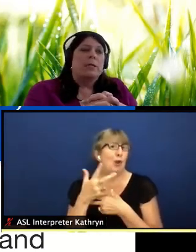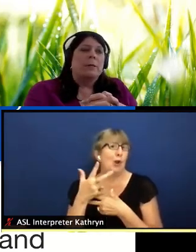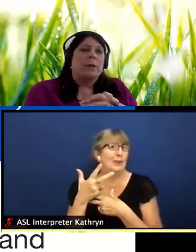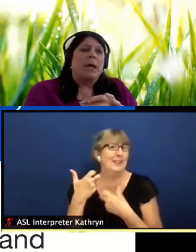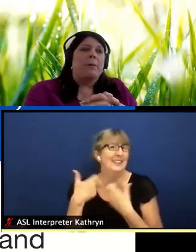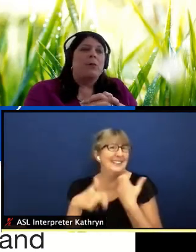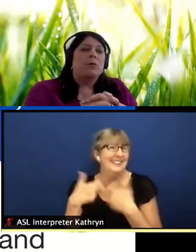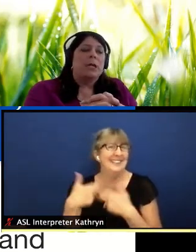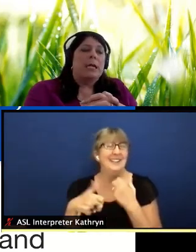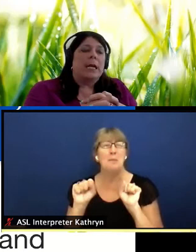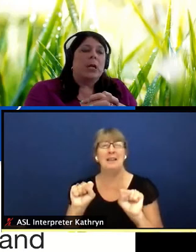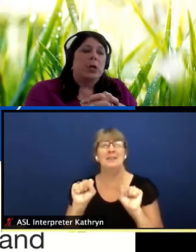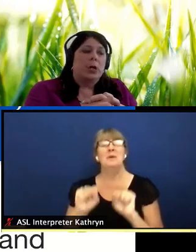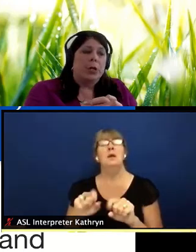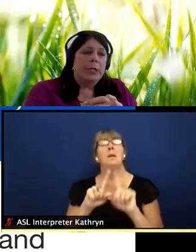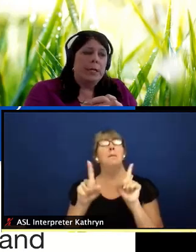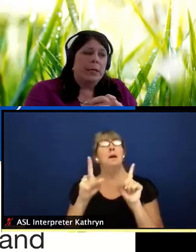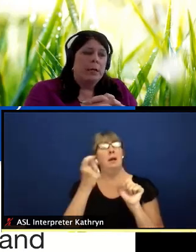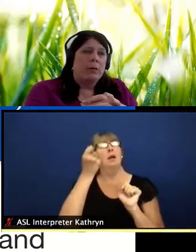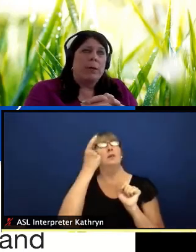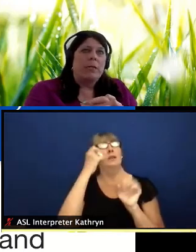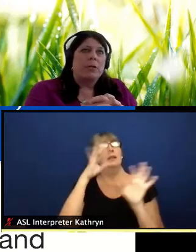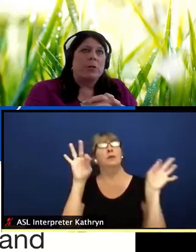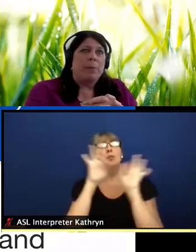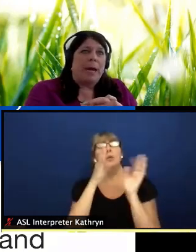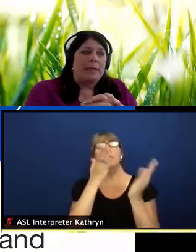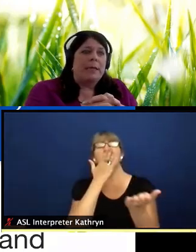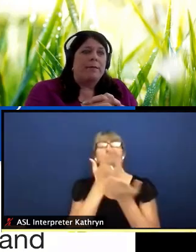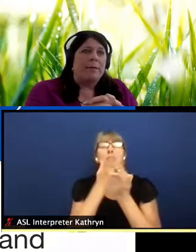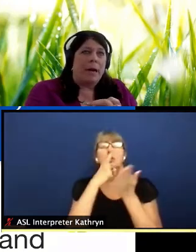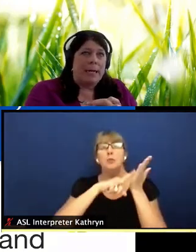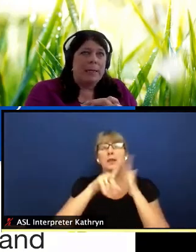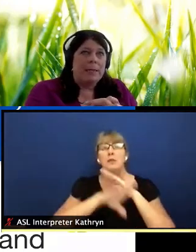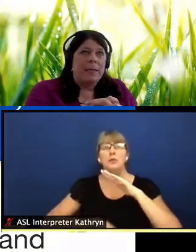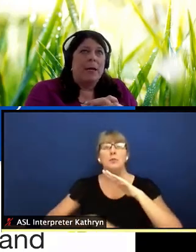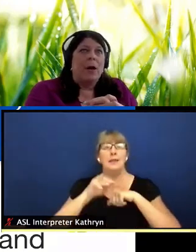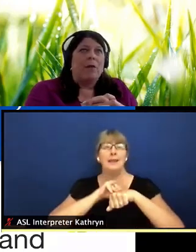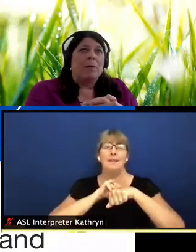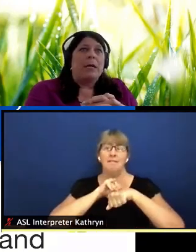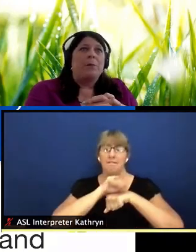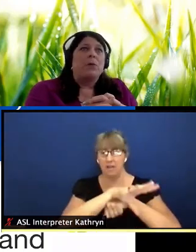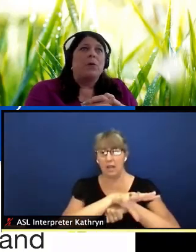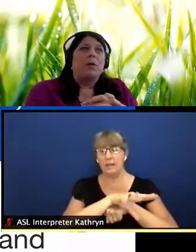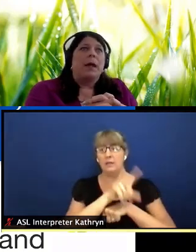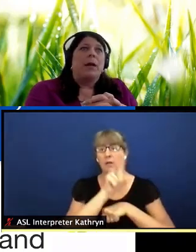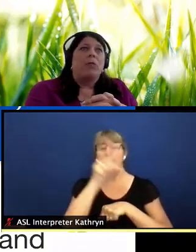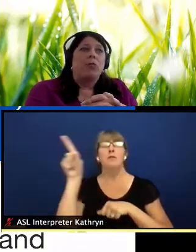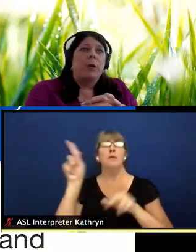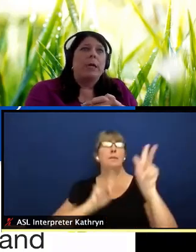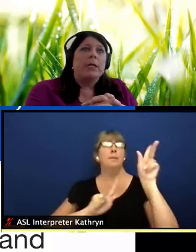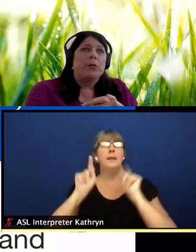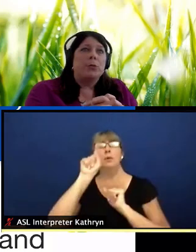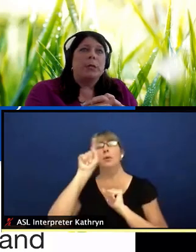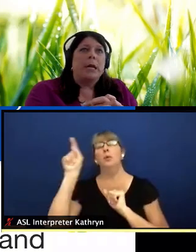to be able to get good research based advice from people that really truly